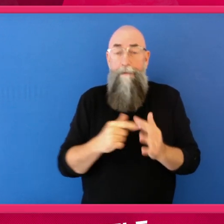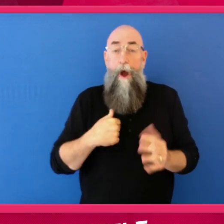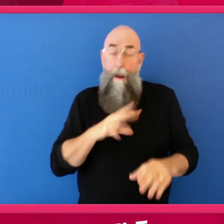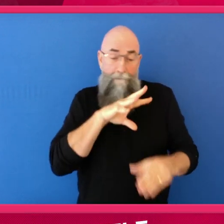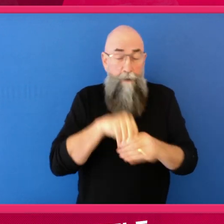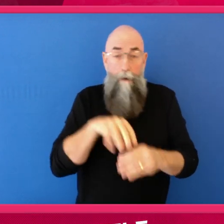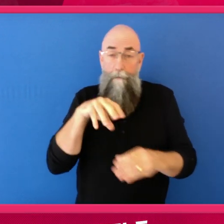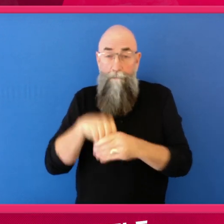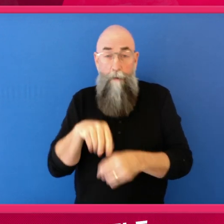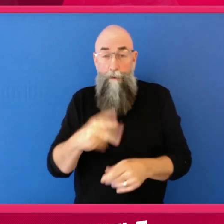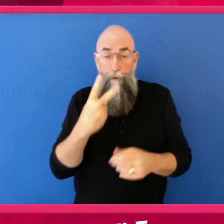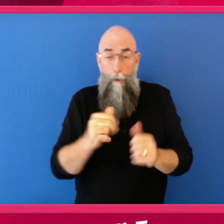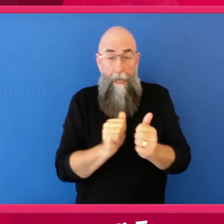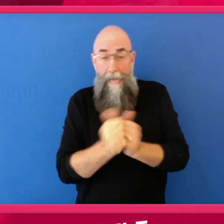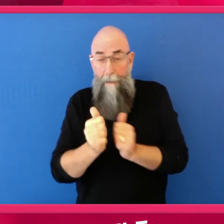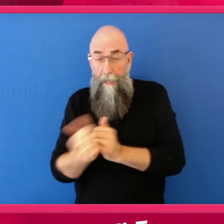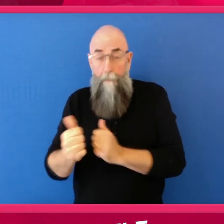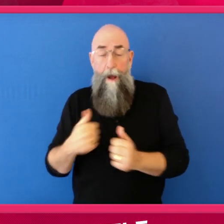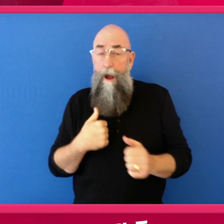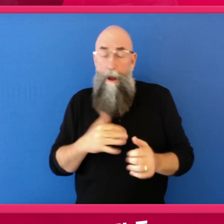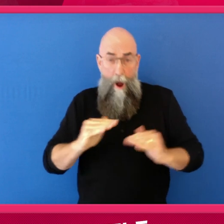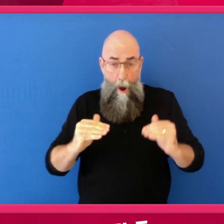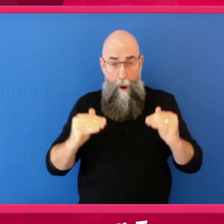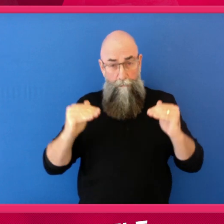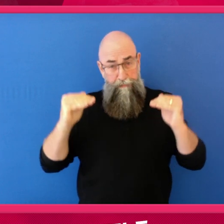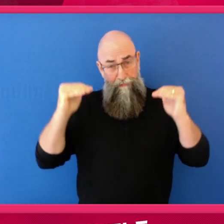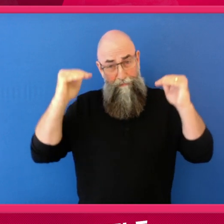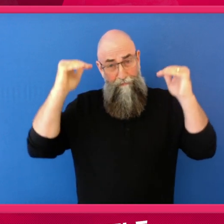teams and to the point where I was actually starting to make a little bit of money from